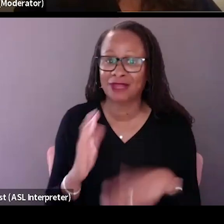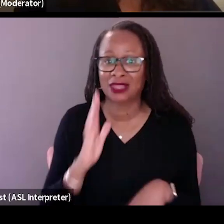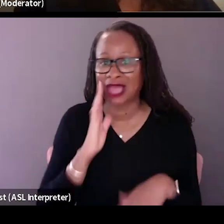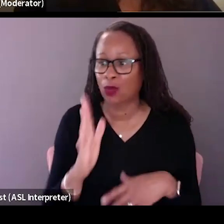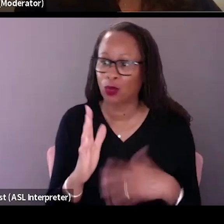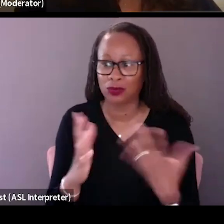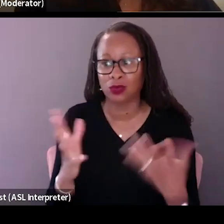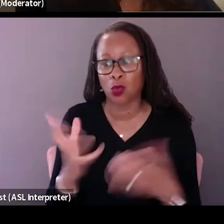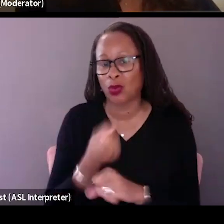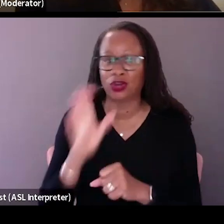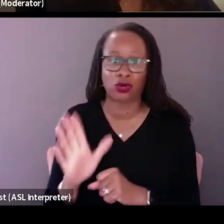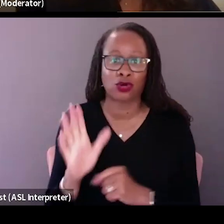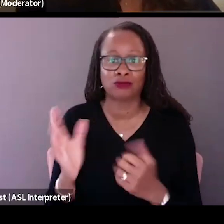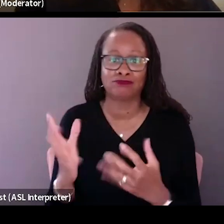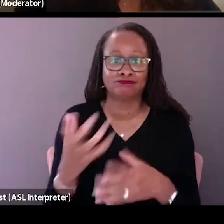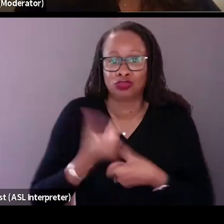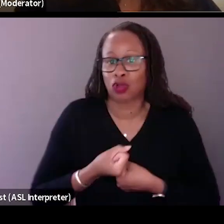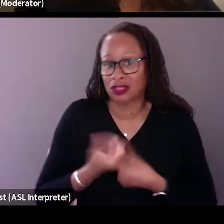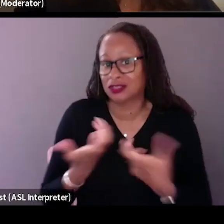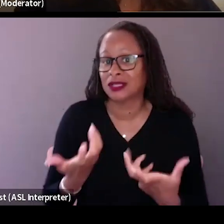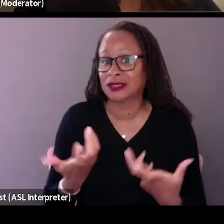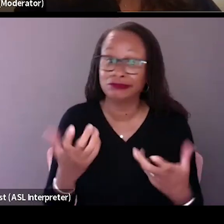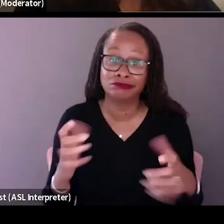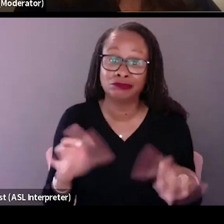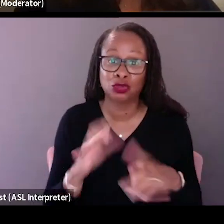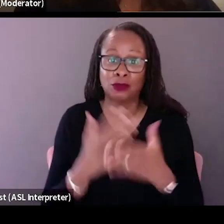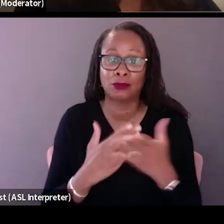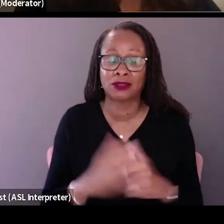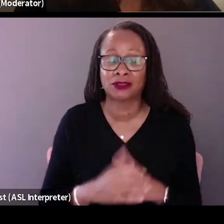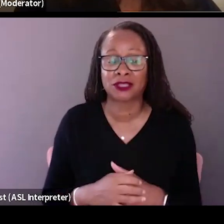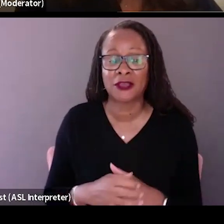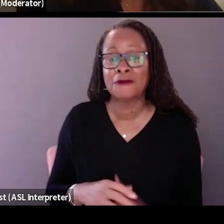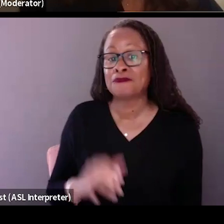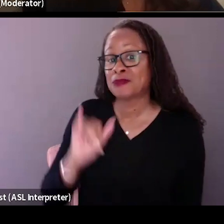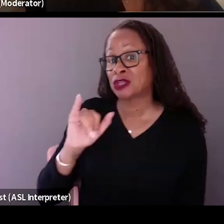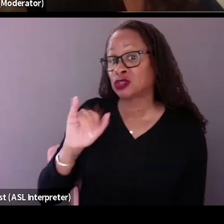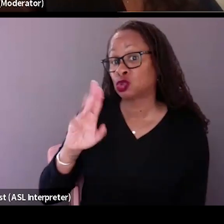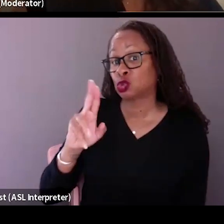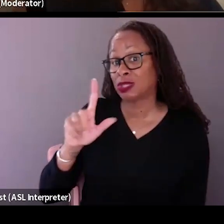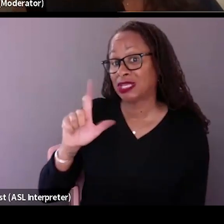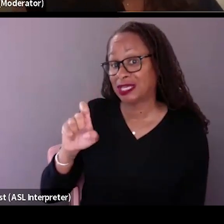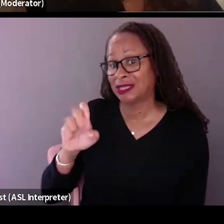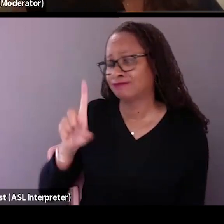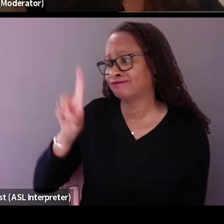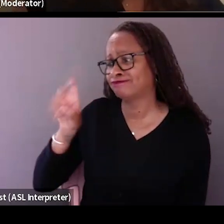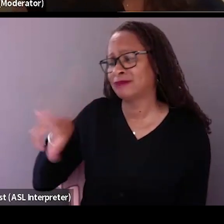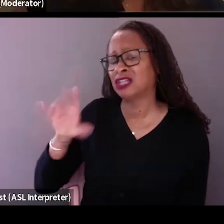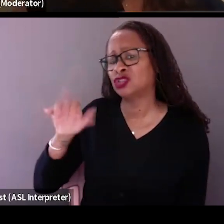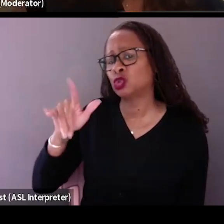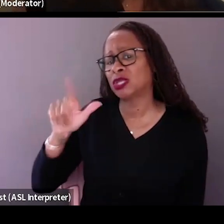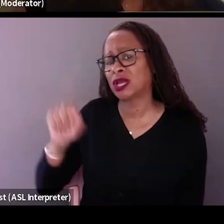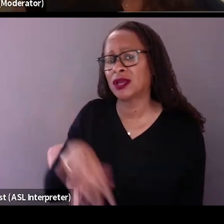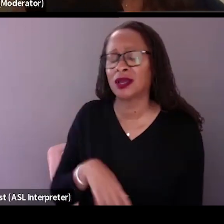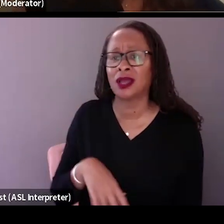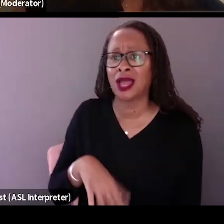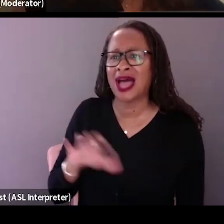and with the other group of Paul's friends, I'm curious how that works as a director with those subjects.